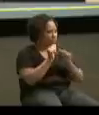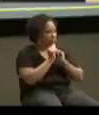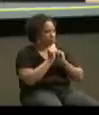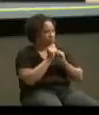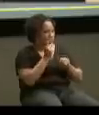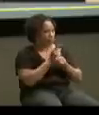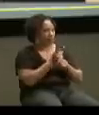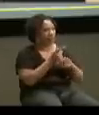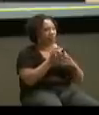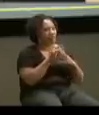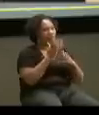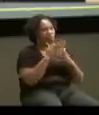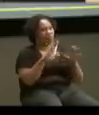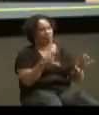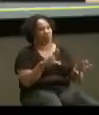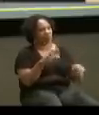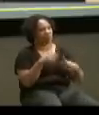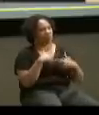THAT'S SOME OF THE OTHER ACTIVITIES THAT WE'RE DOING.